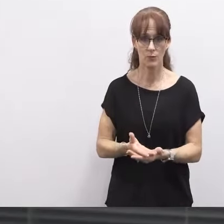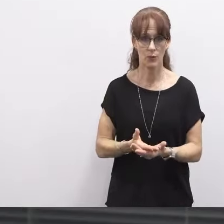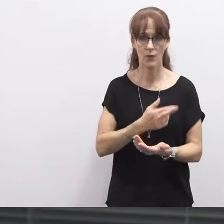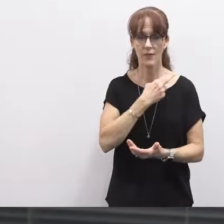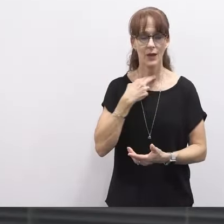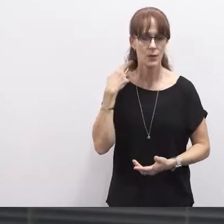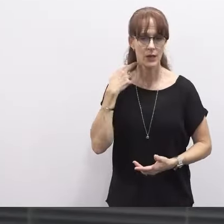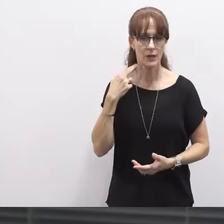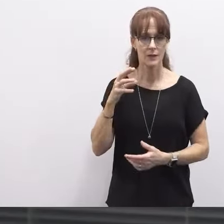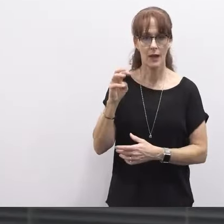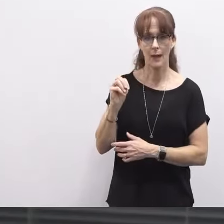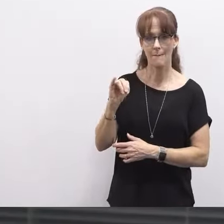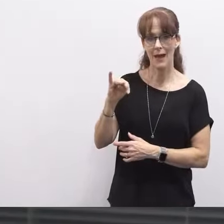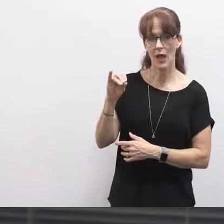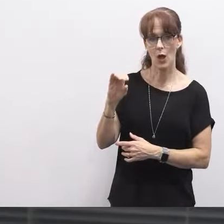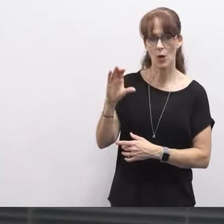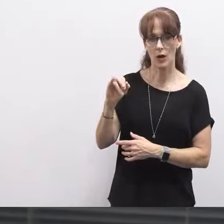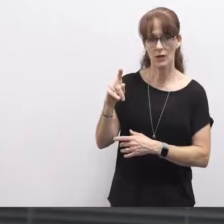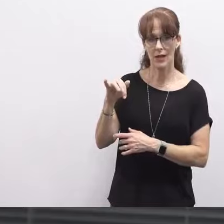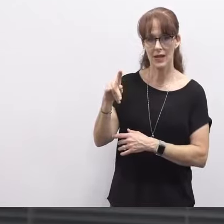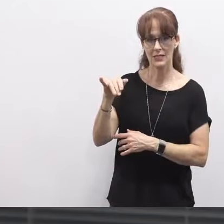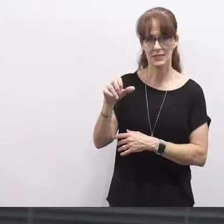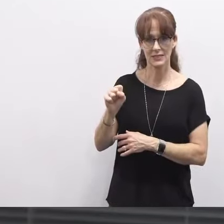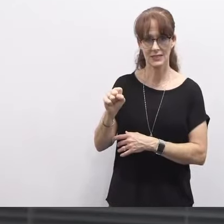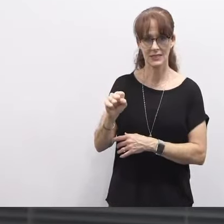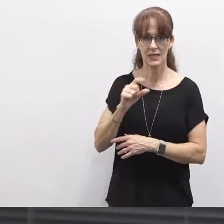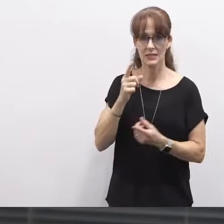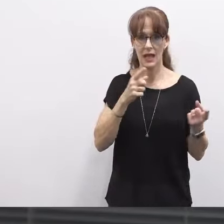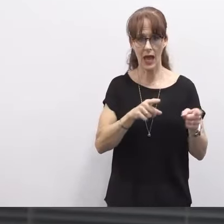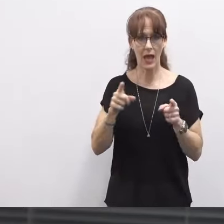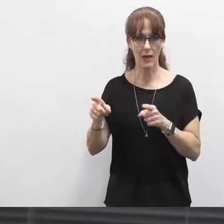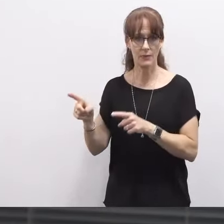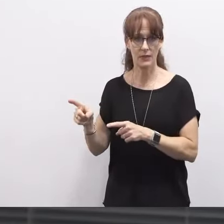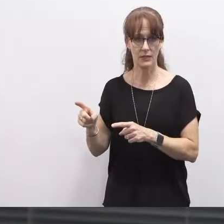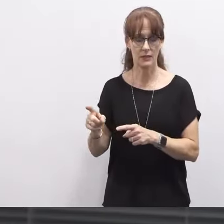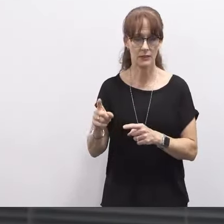of myocarditis and pericarditis is happening at an alarming rate.